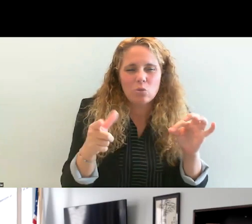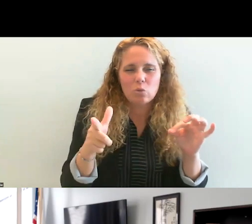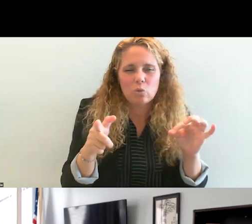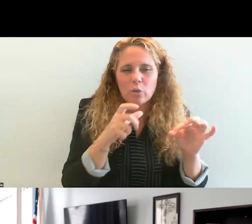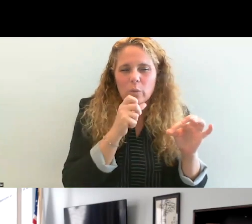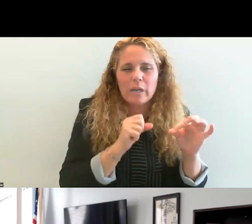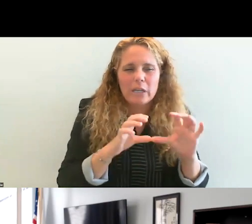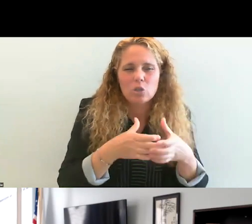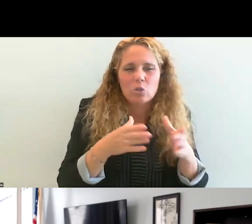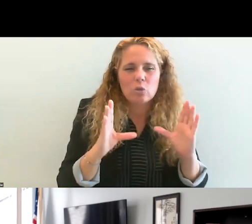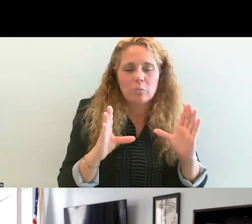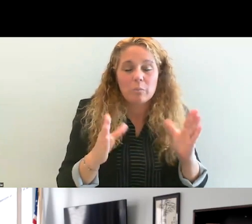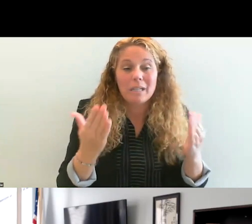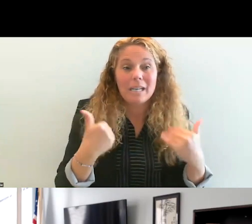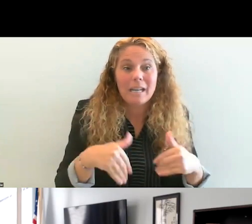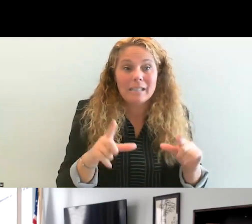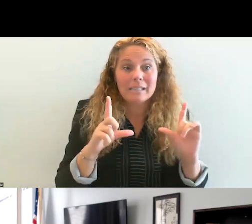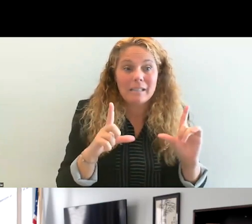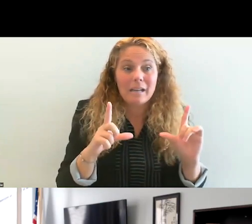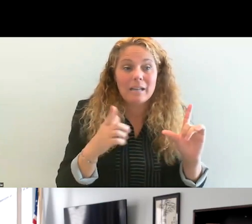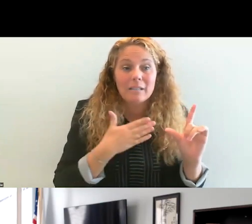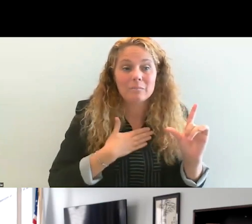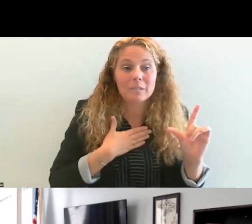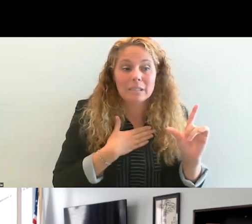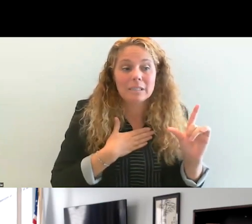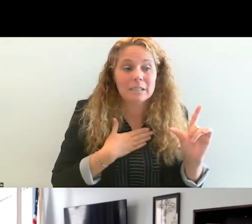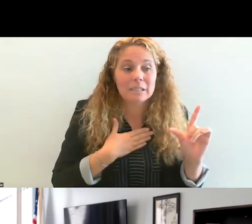AGE GROUPS. NEXT SLIDE, PLEASE.